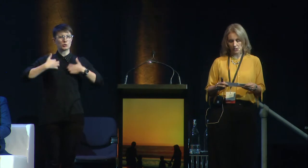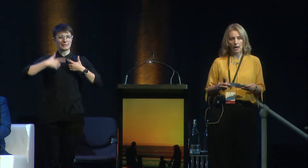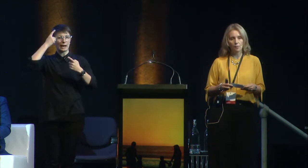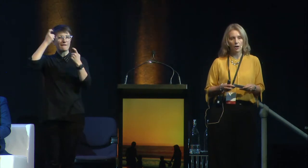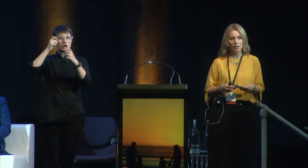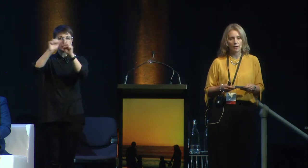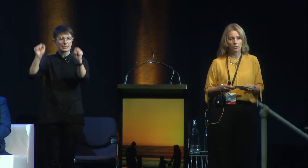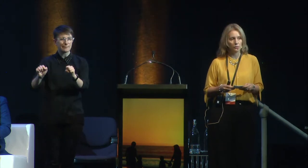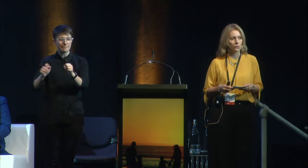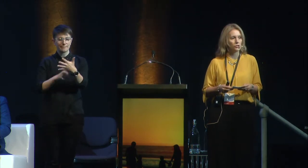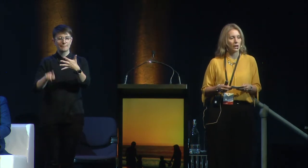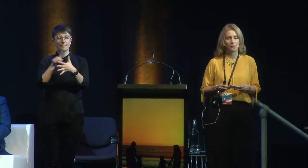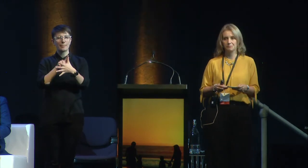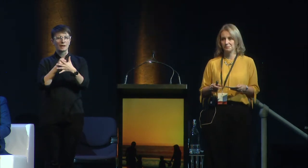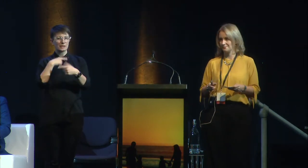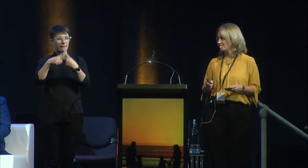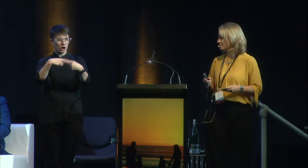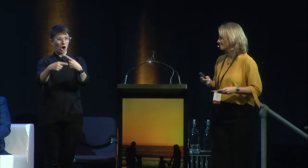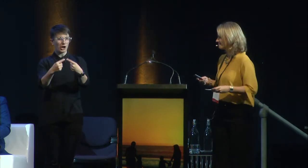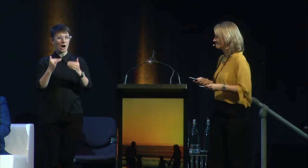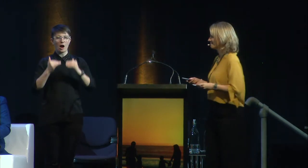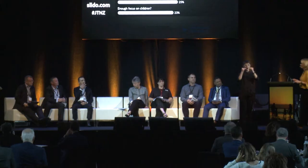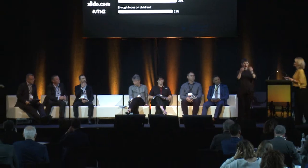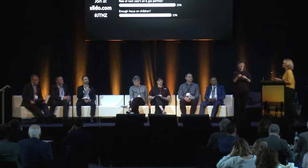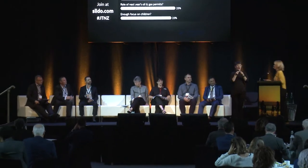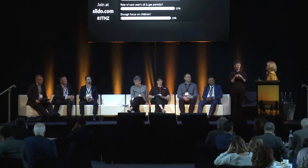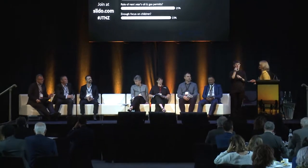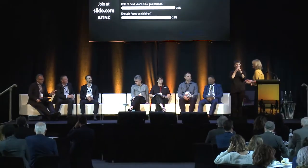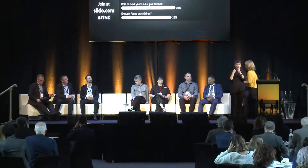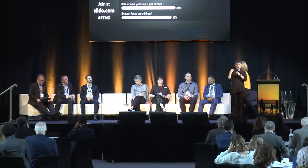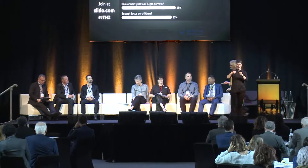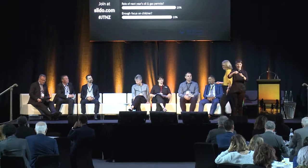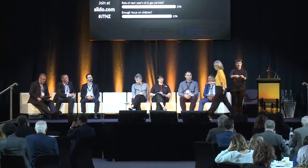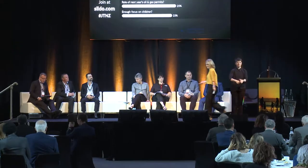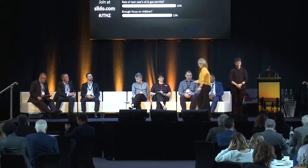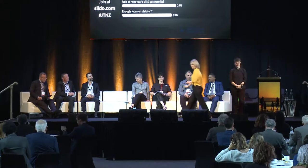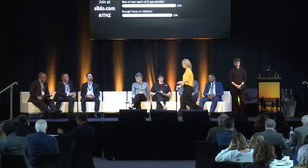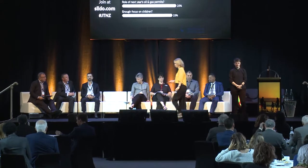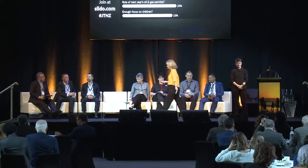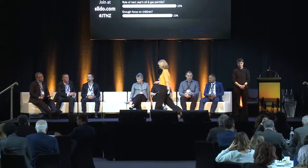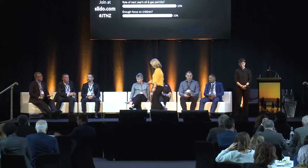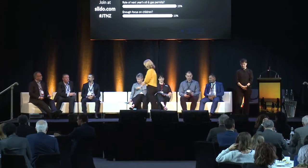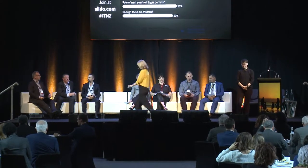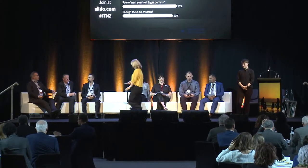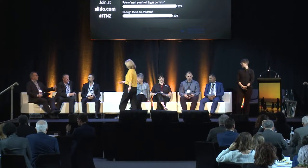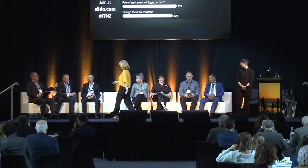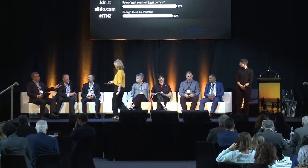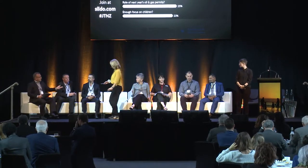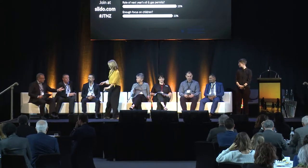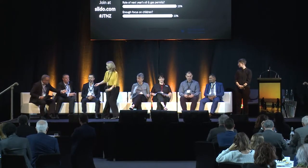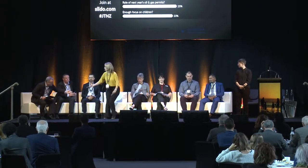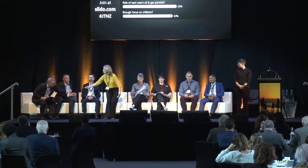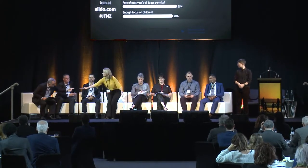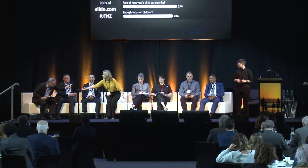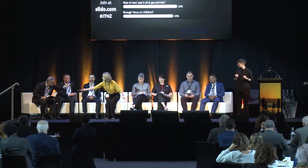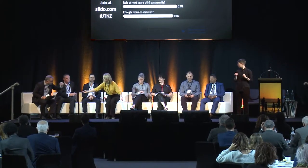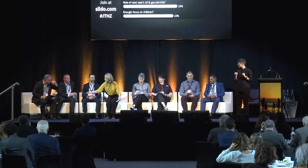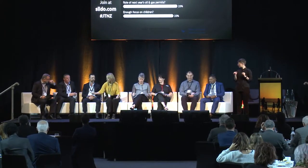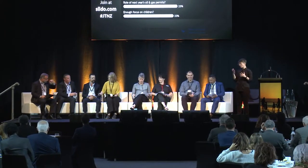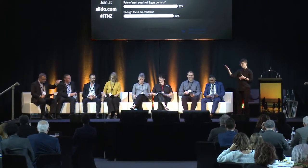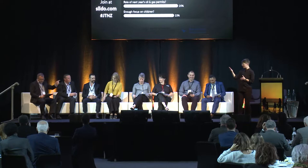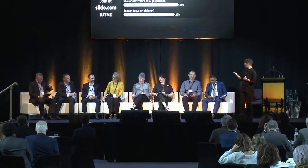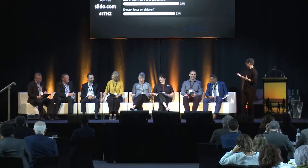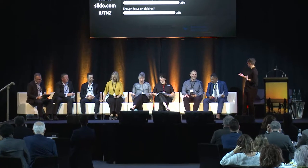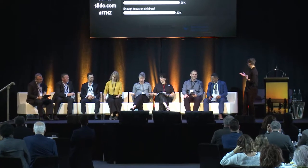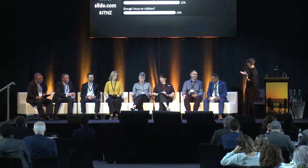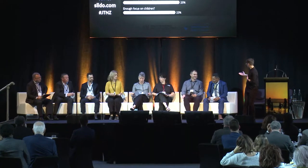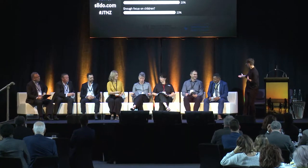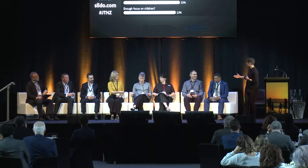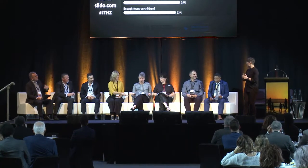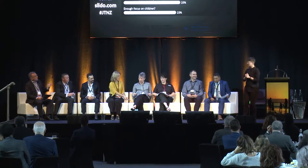have a high-value food chain. Grant: So Wharehoka, when you look at the